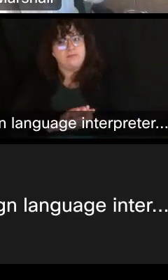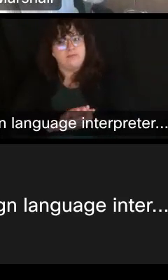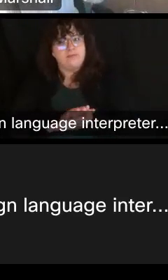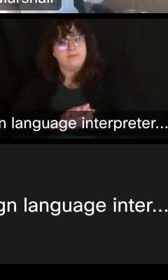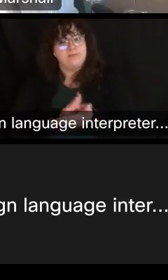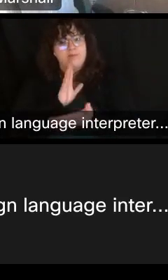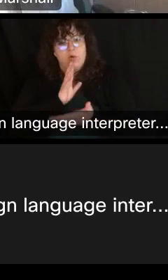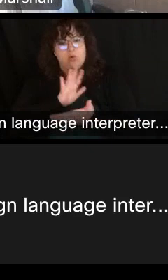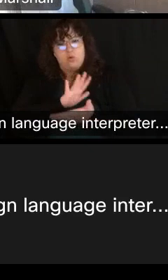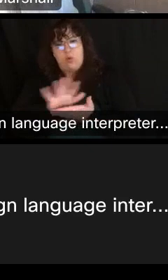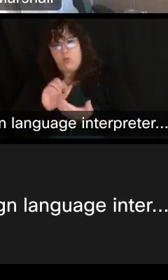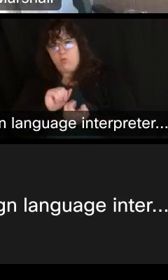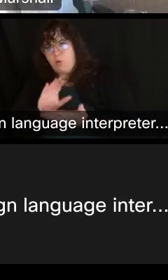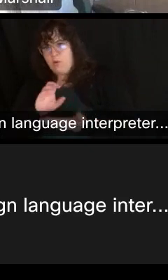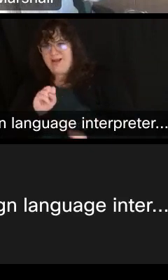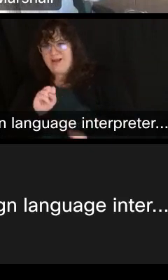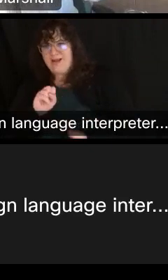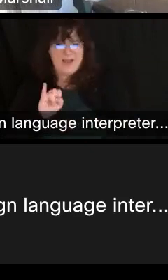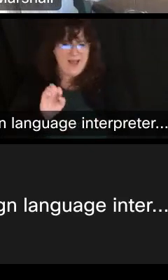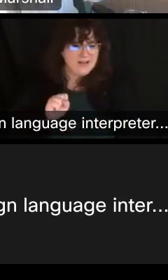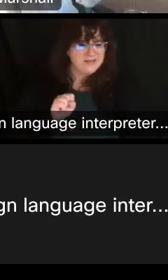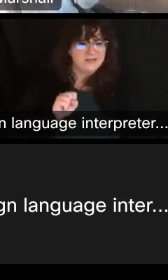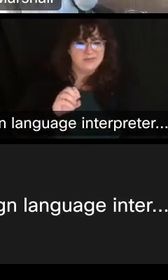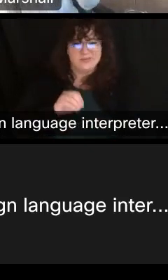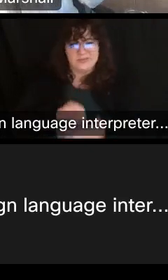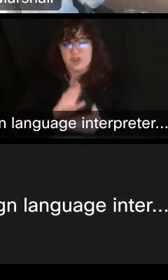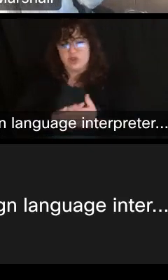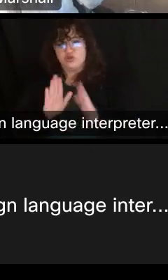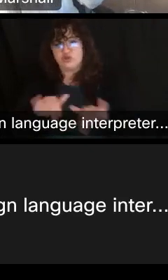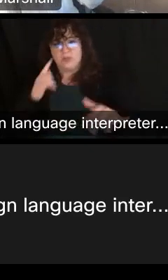SSIS, you'd indicate that it's the children's mental health service. The billing needs to go